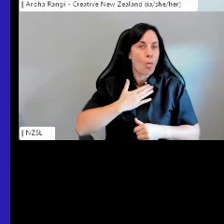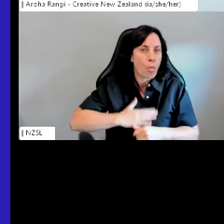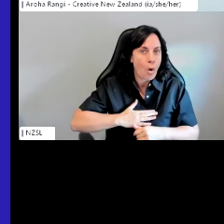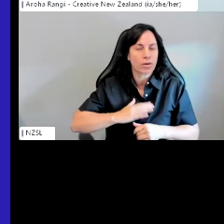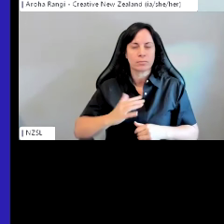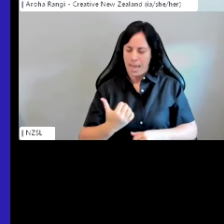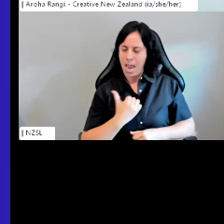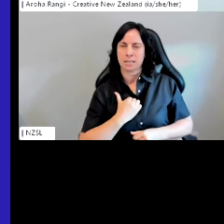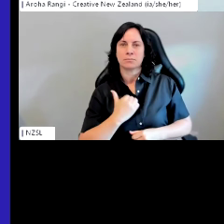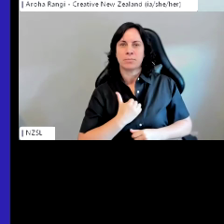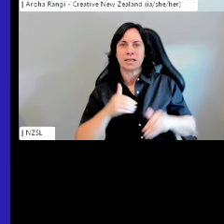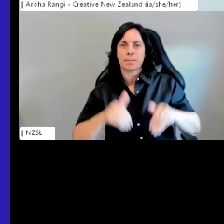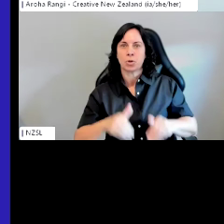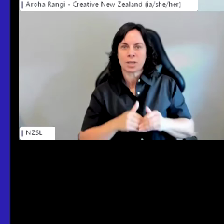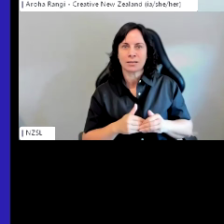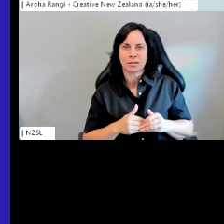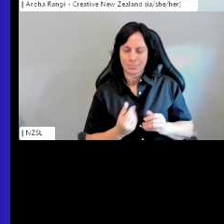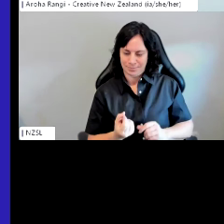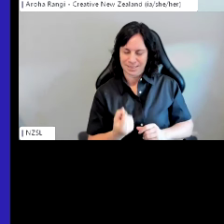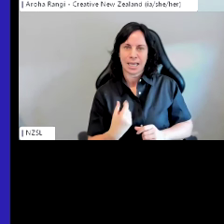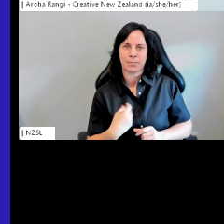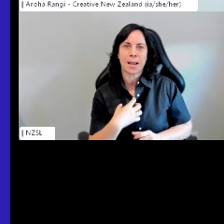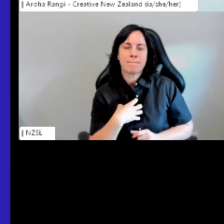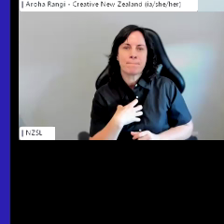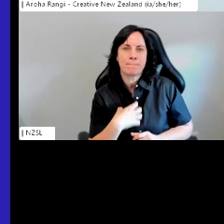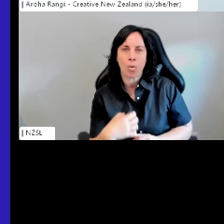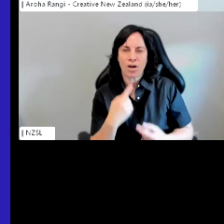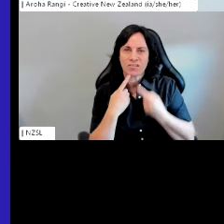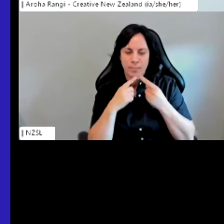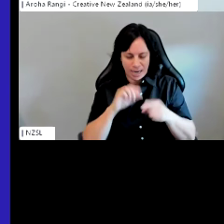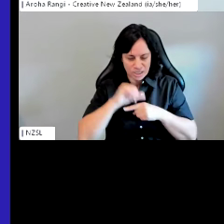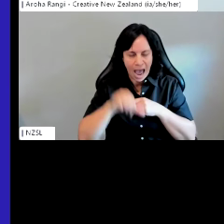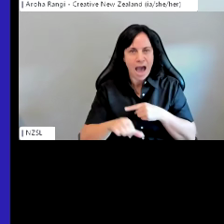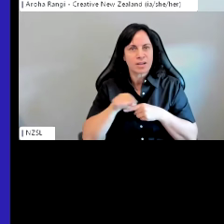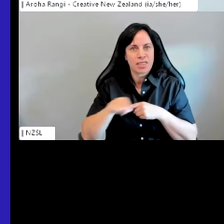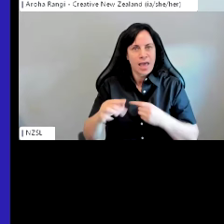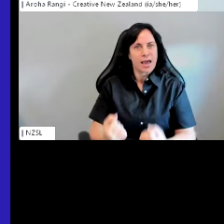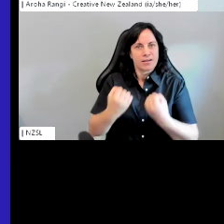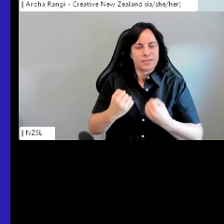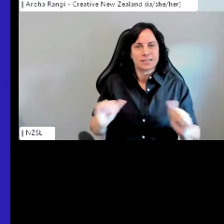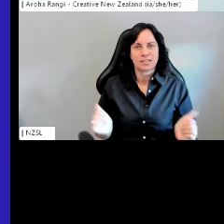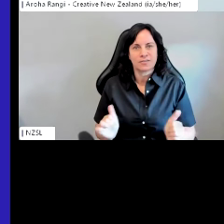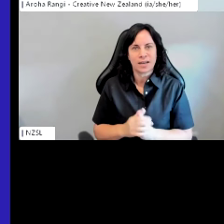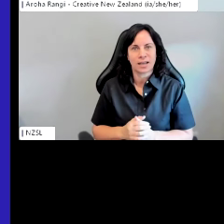museum to send them more content after the visit. Um uh the problem for this museum is they only